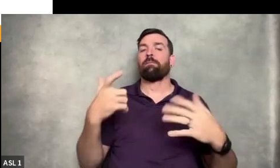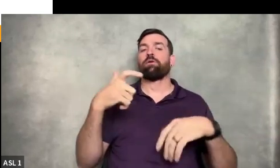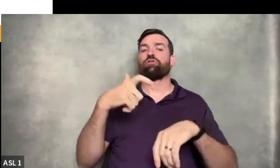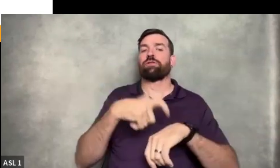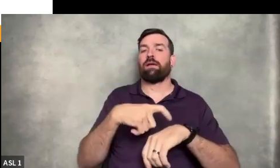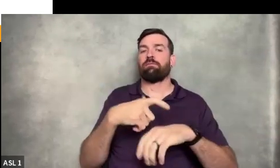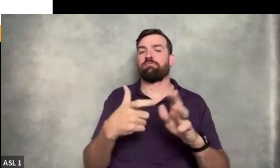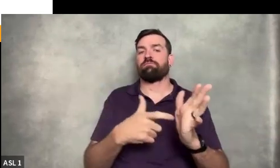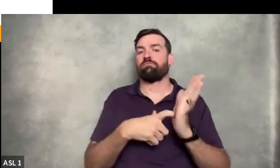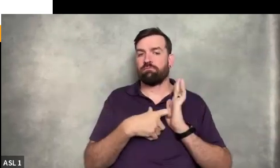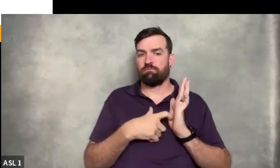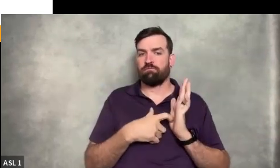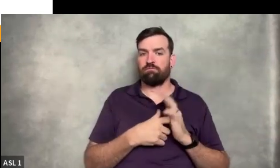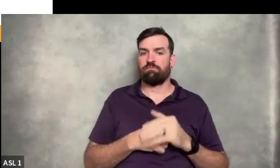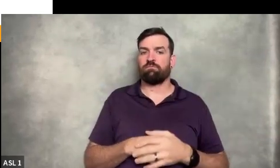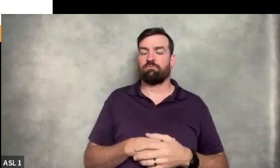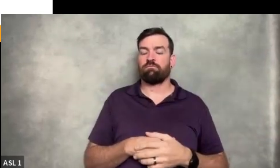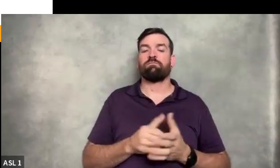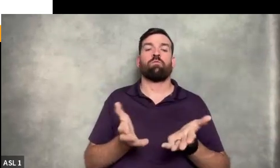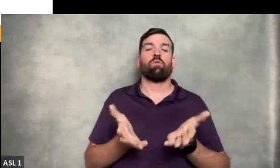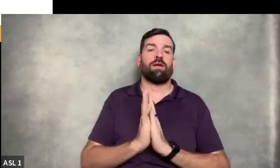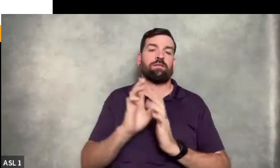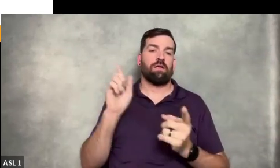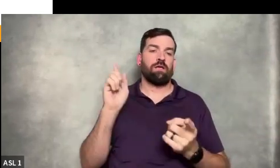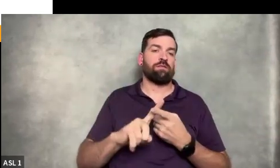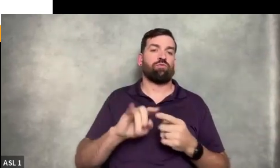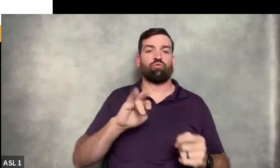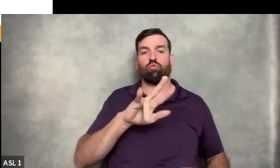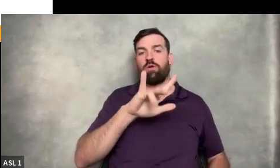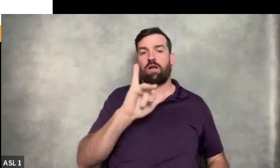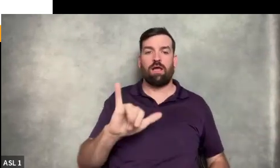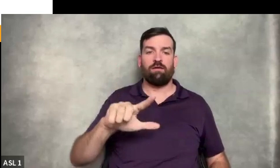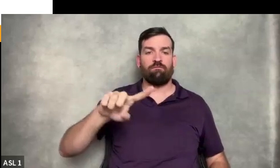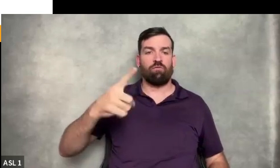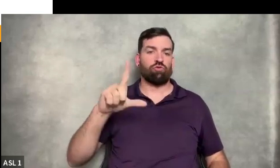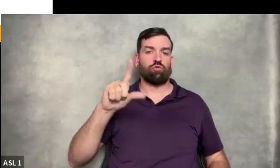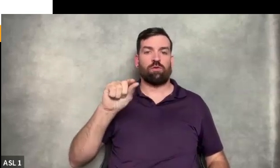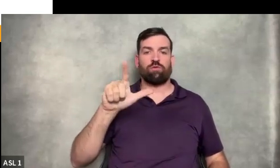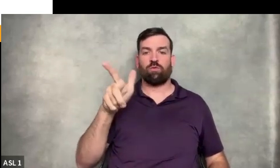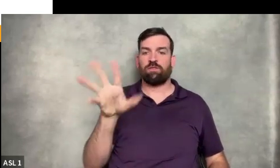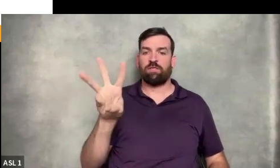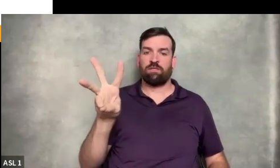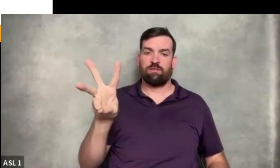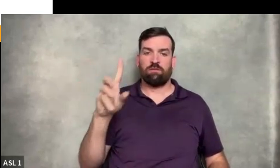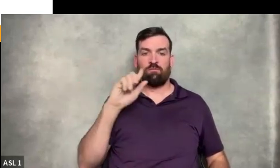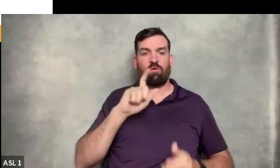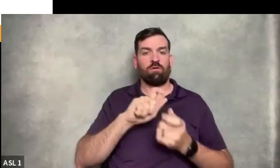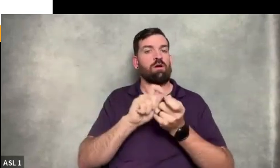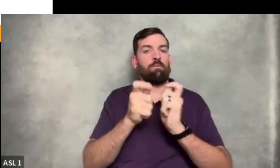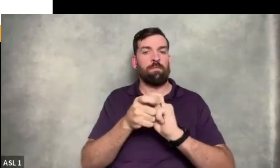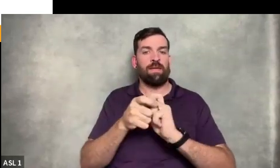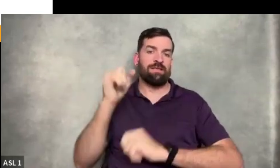compliance. So they're requesting until July 1st of 2026 to amend the statute in order to comply